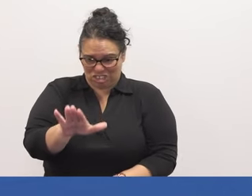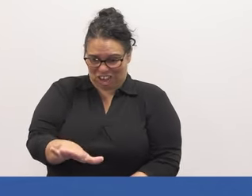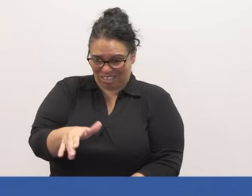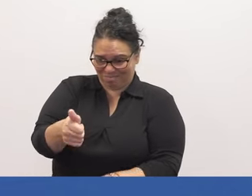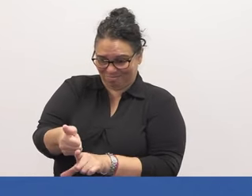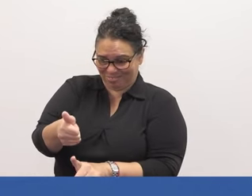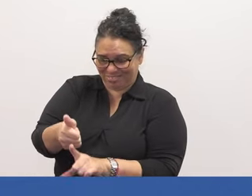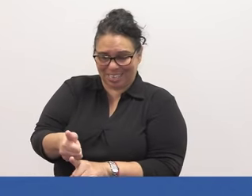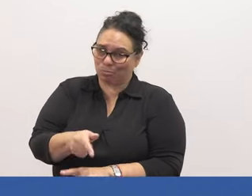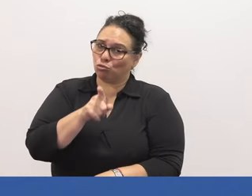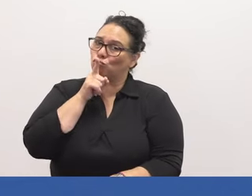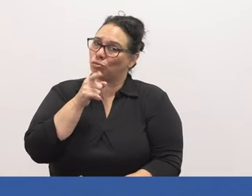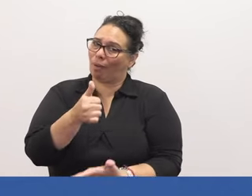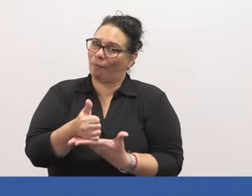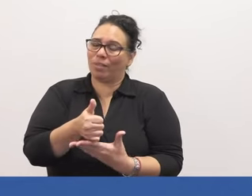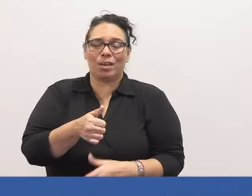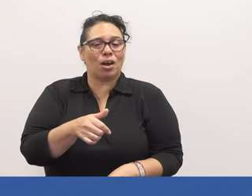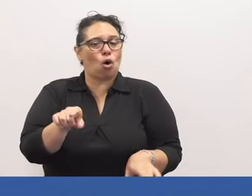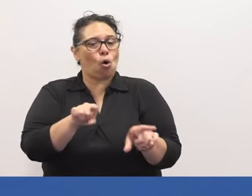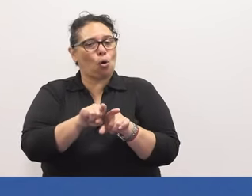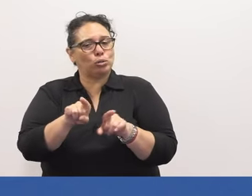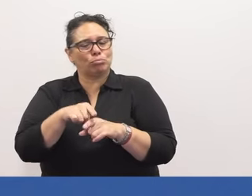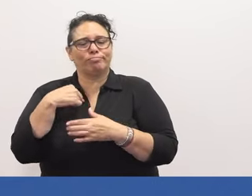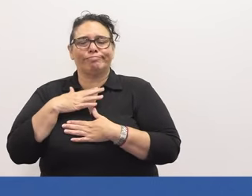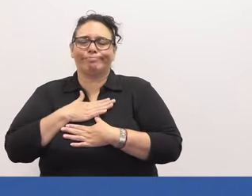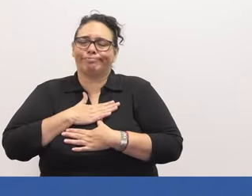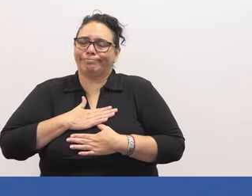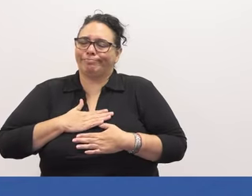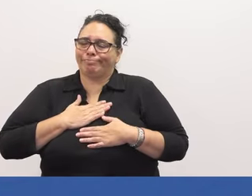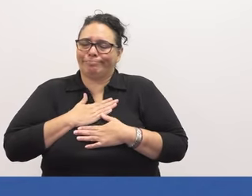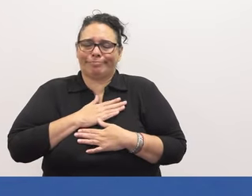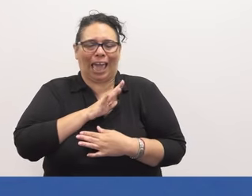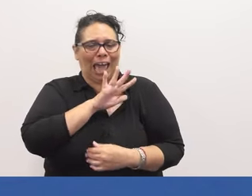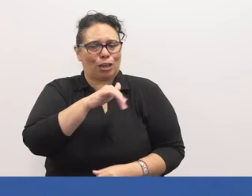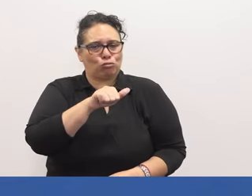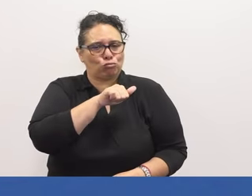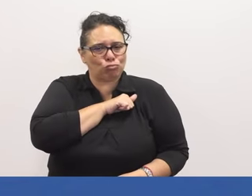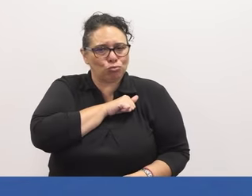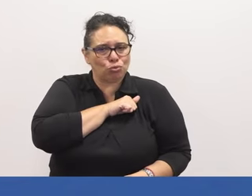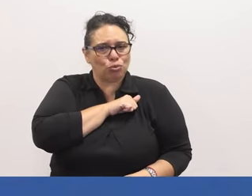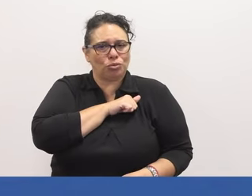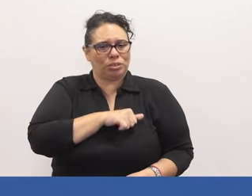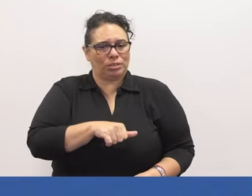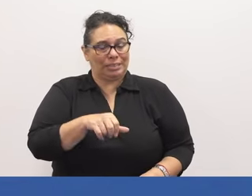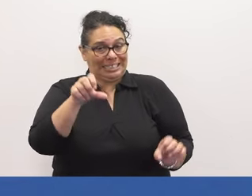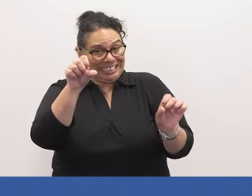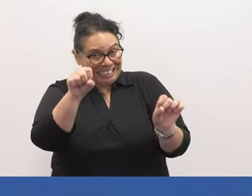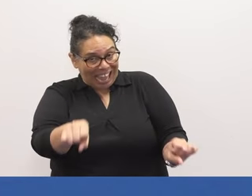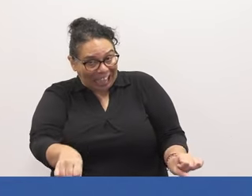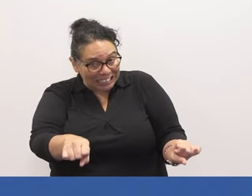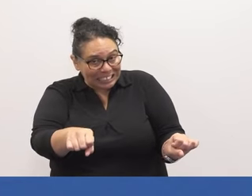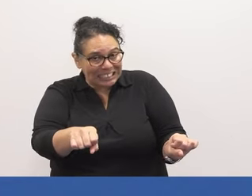And I also appreciate that attitude of, you know, yes, we've made these incredible gains,